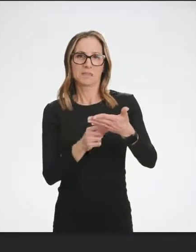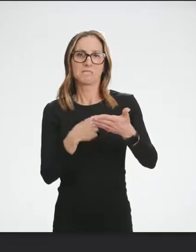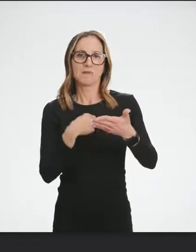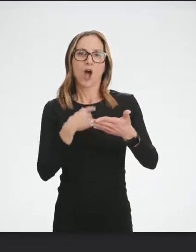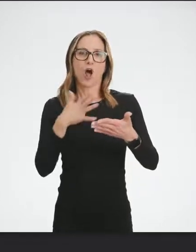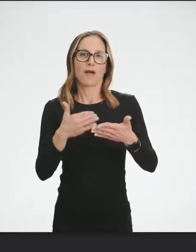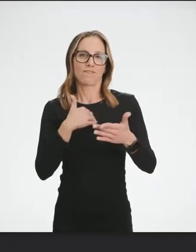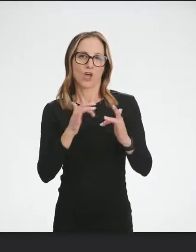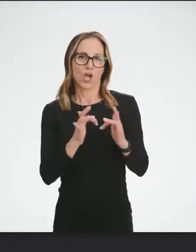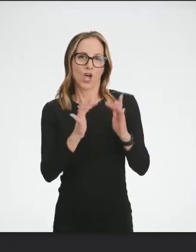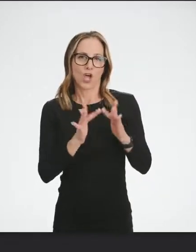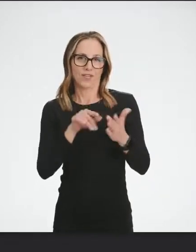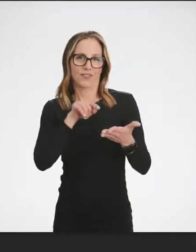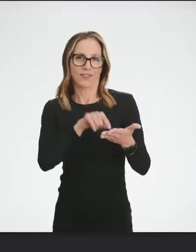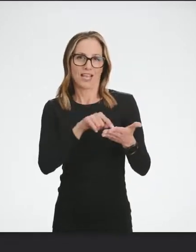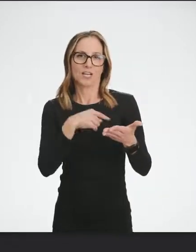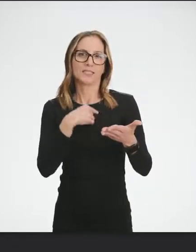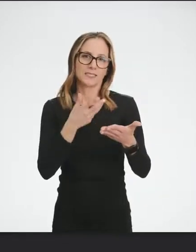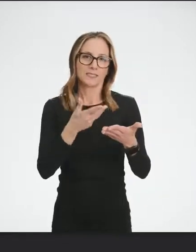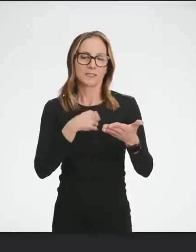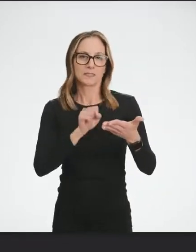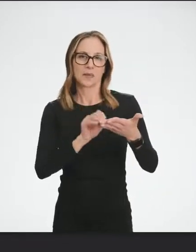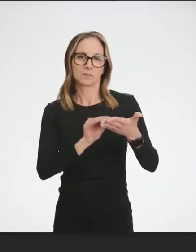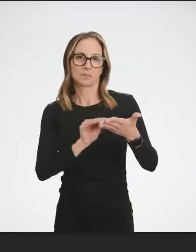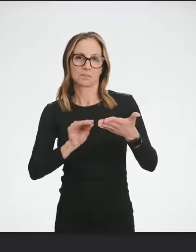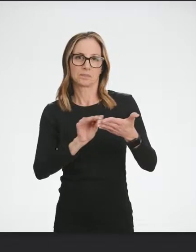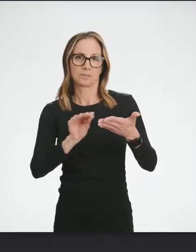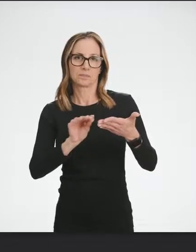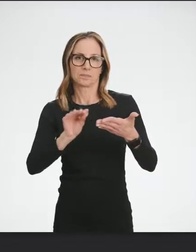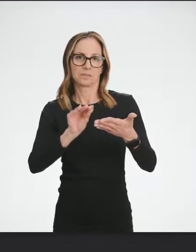in my app, so I can adjust the placement using custom insets.